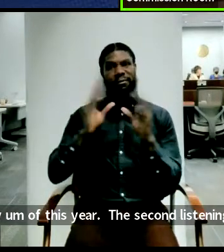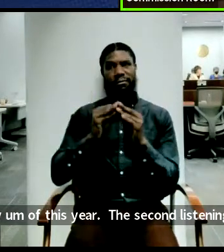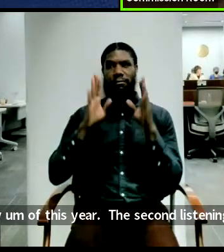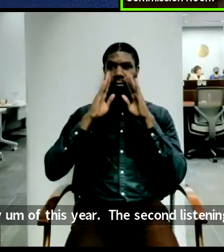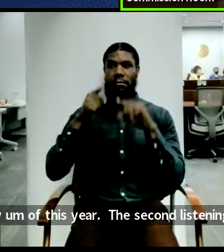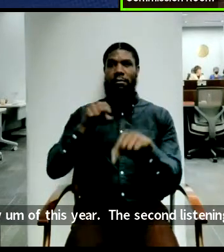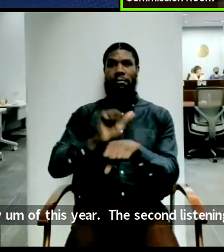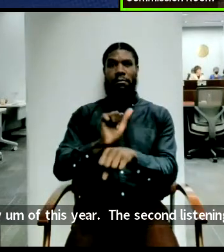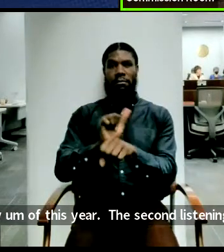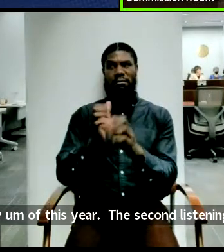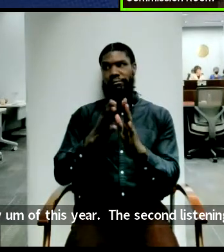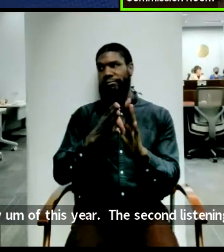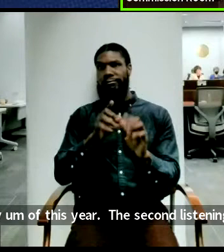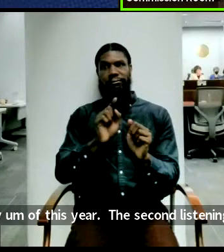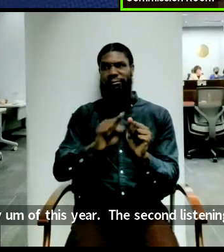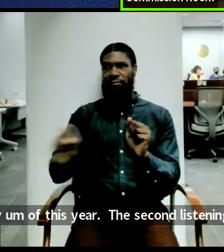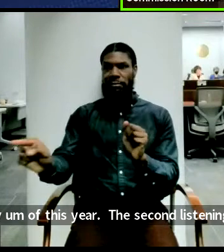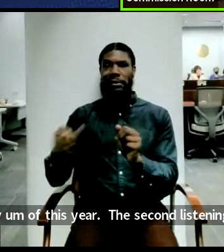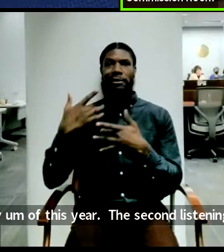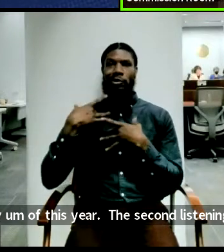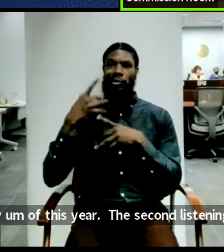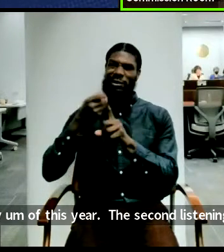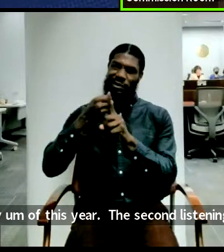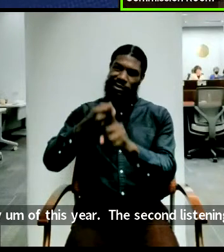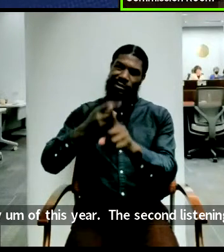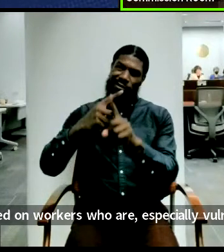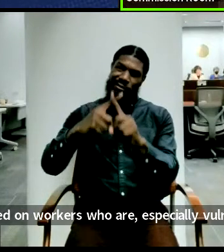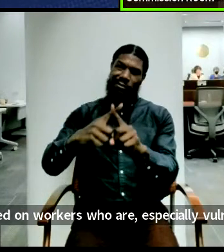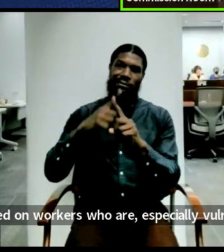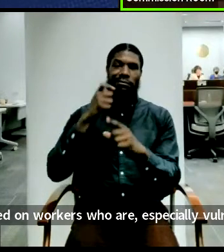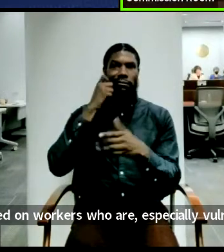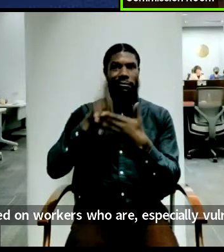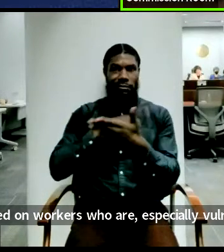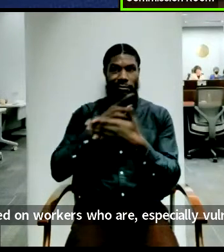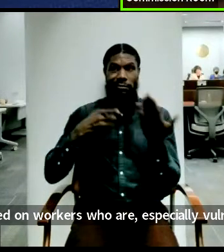especially vulnerable to discrimination in the workplace. Including Immigrant my grant workers,